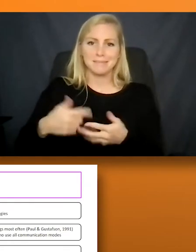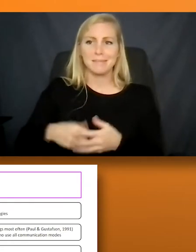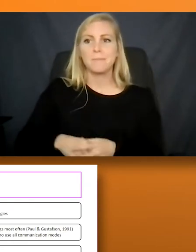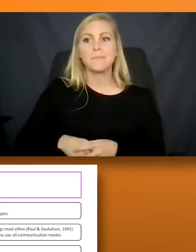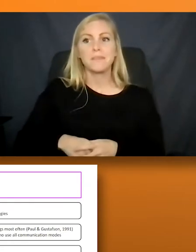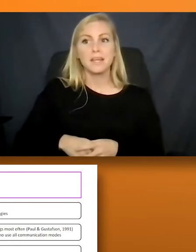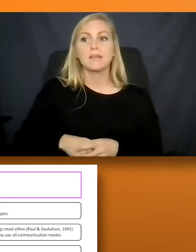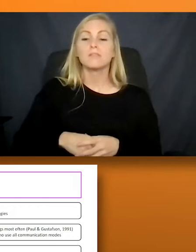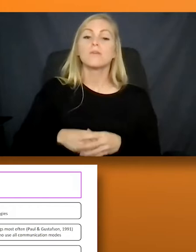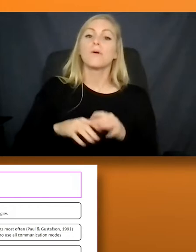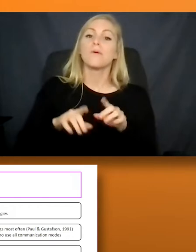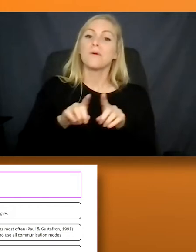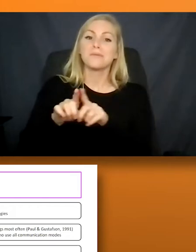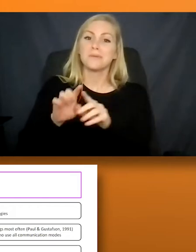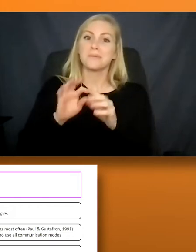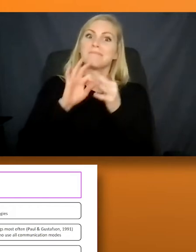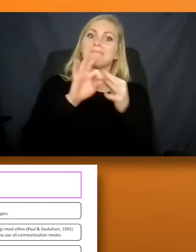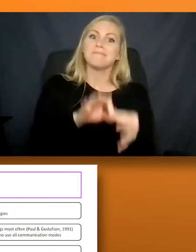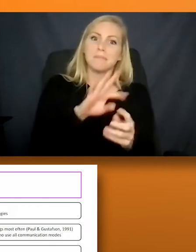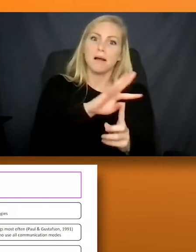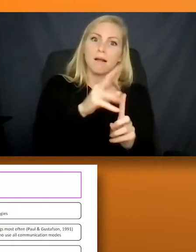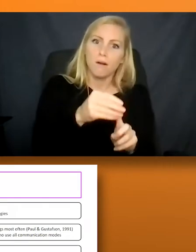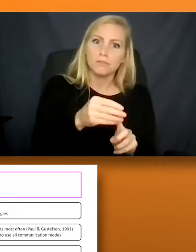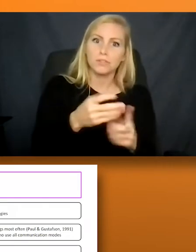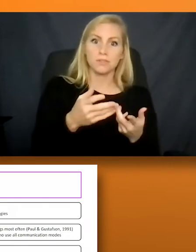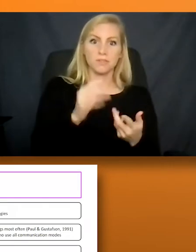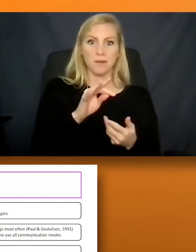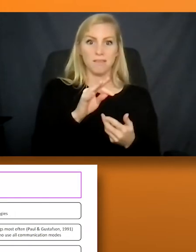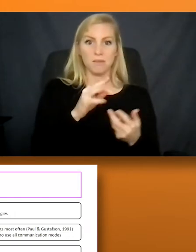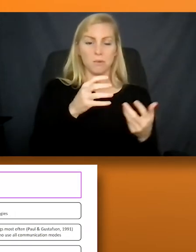And they're also, you know, related to culture. So if you weren't part of that culture growing up,